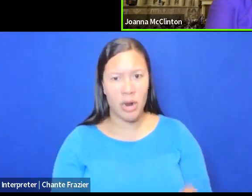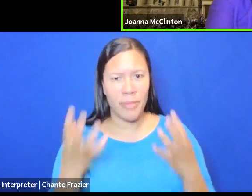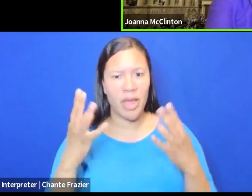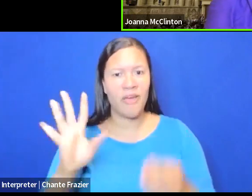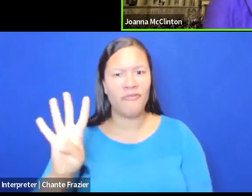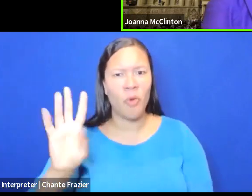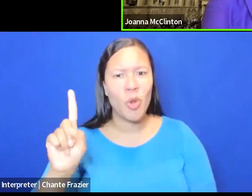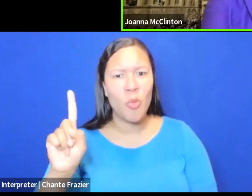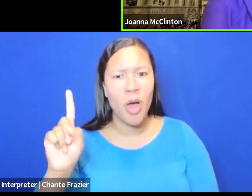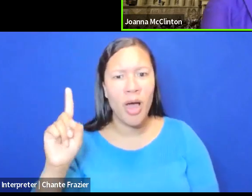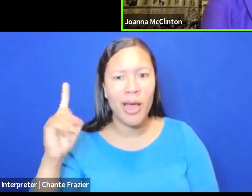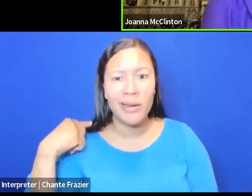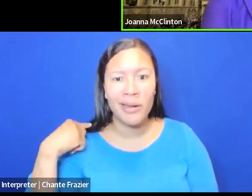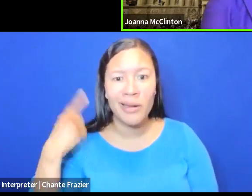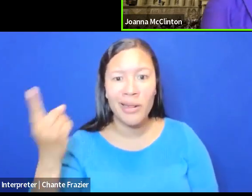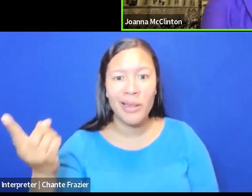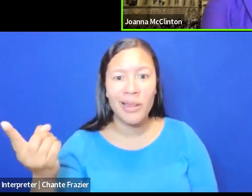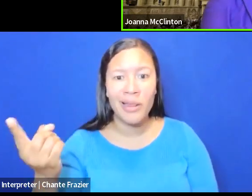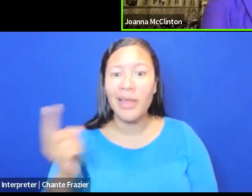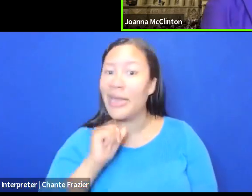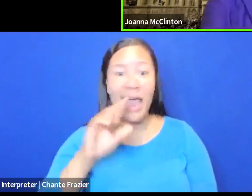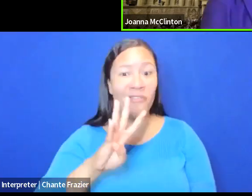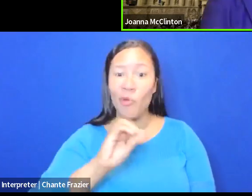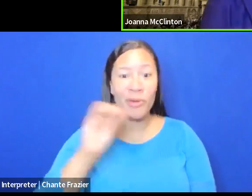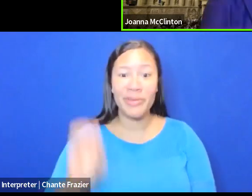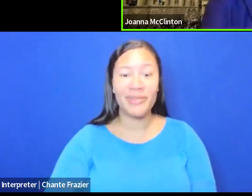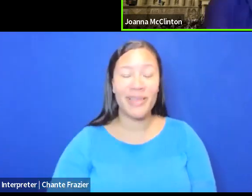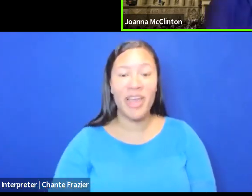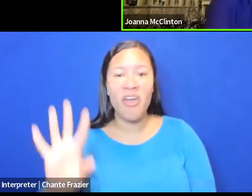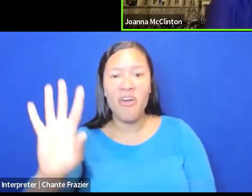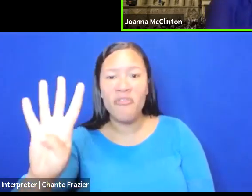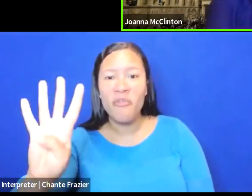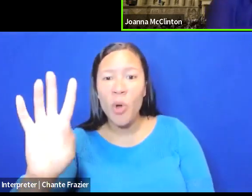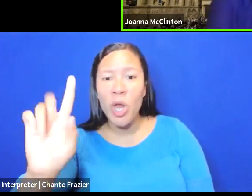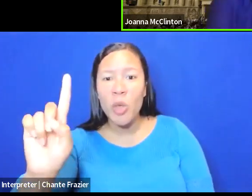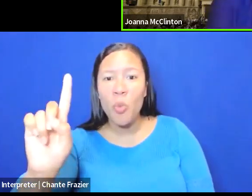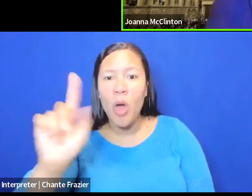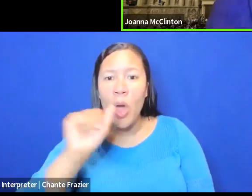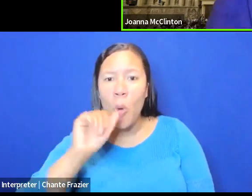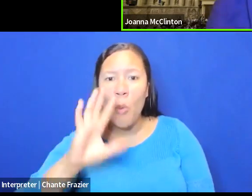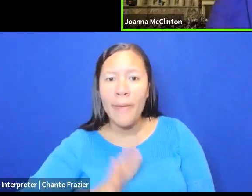businesses on that big time Fortune 500 list hit an all-